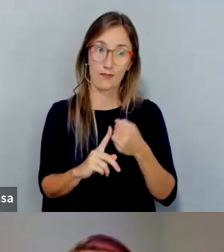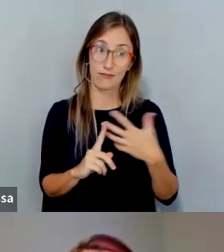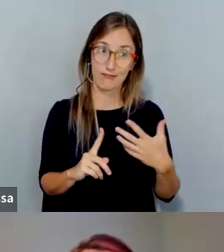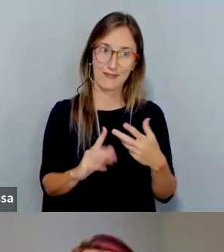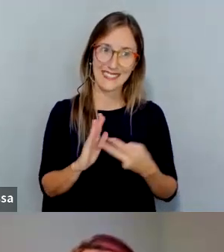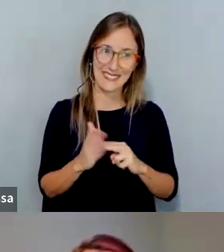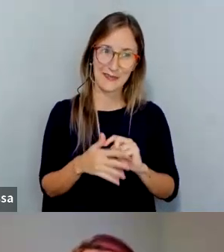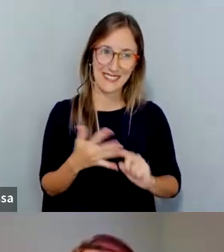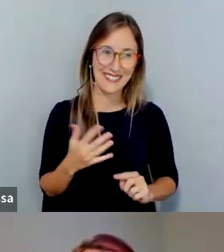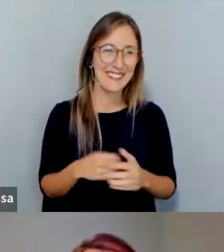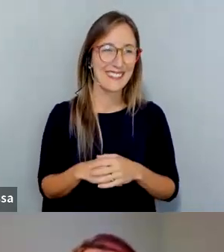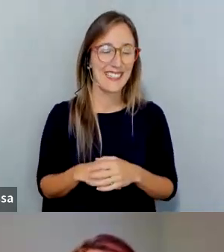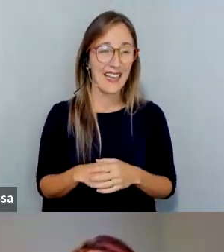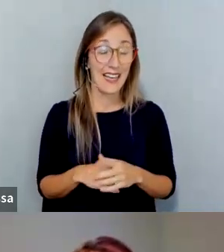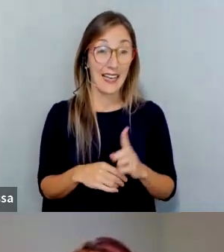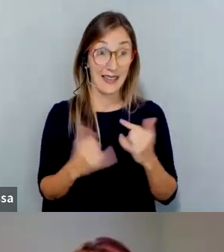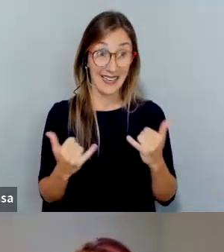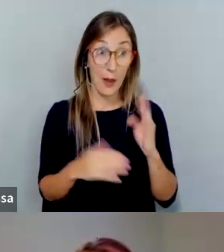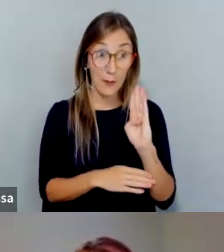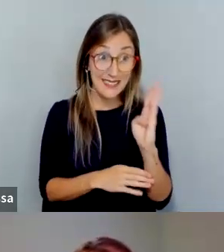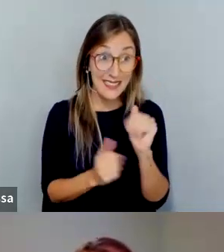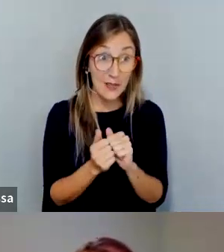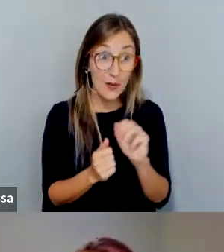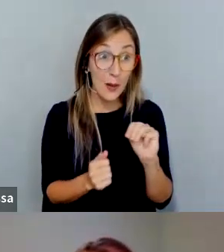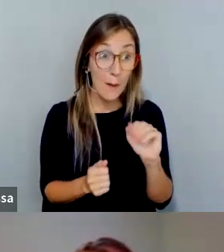empowerment, efficacy, disability, organizing and networking. It's really